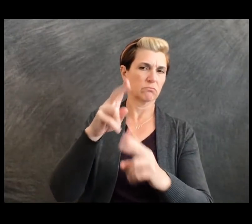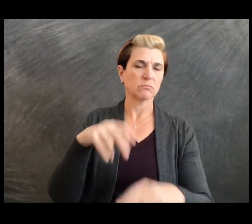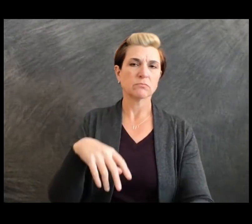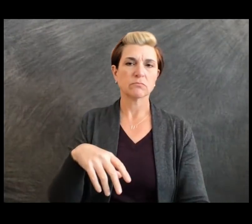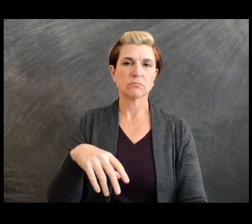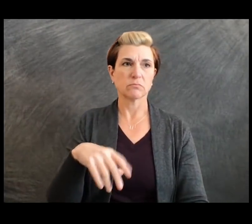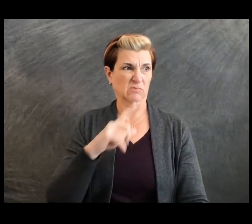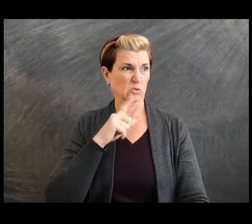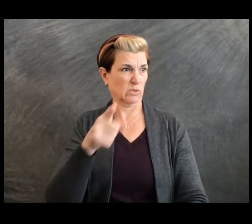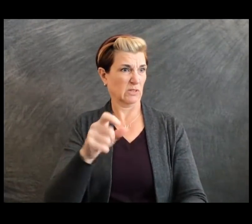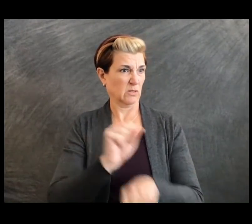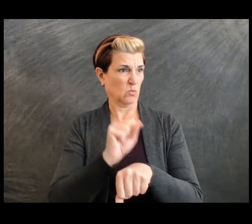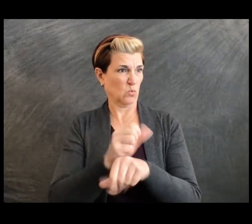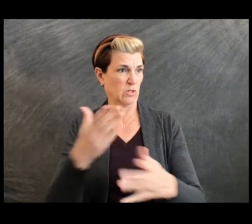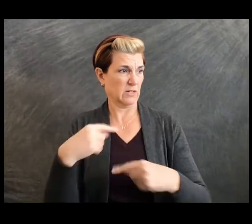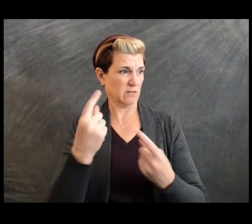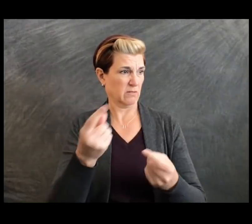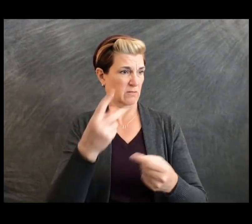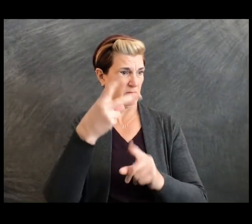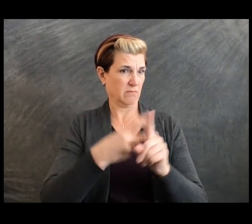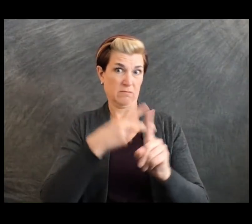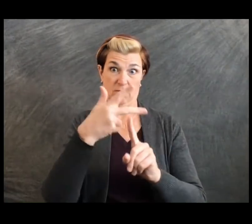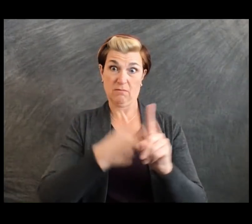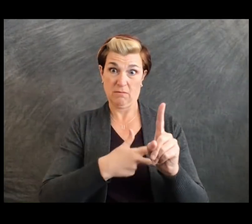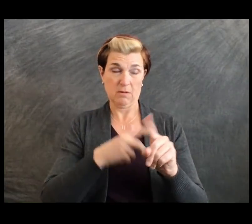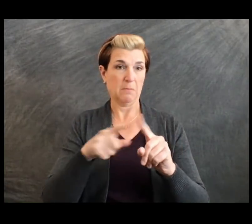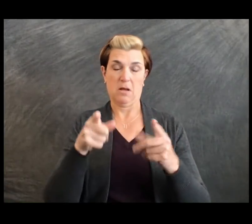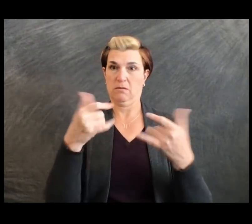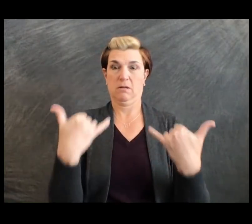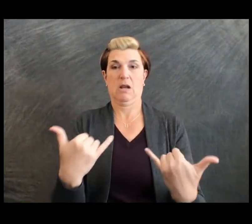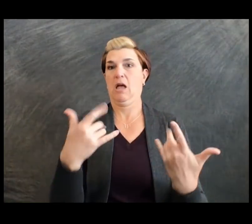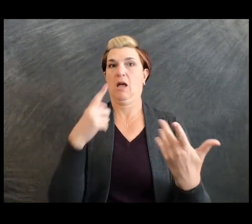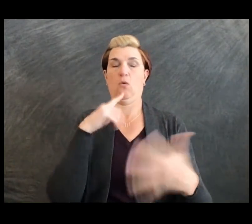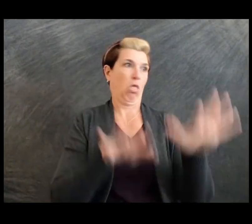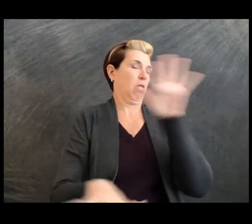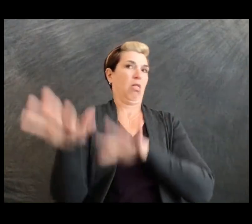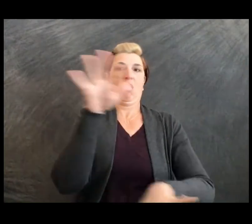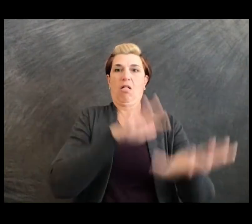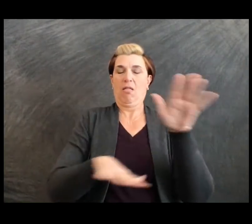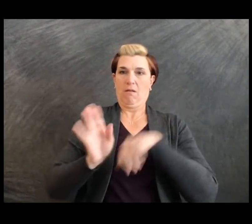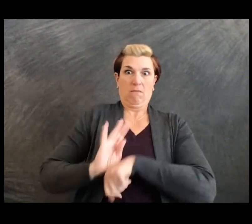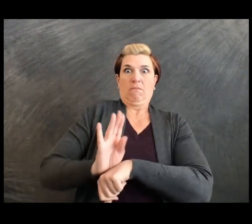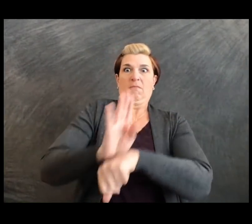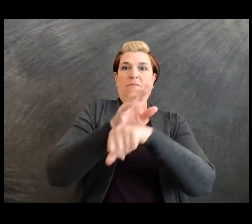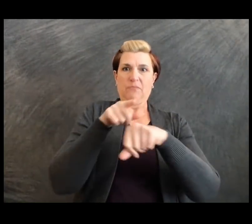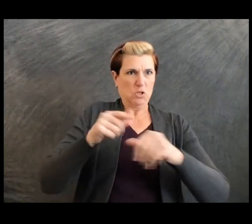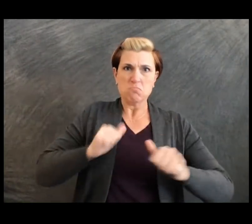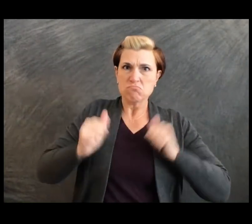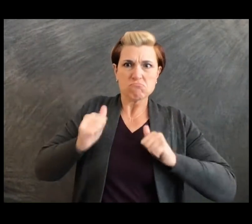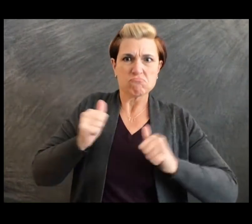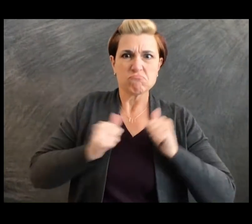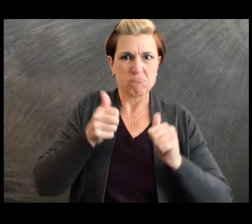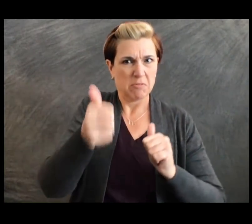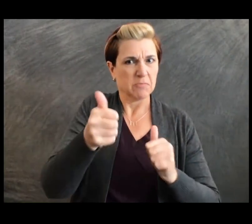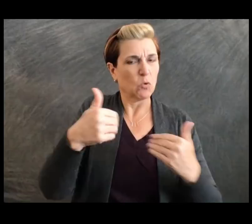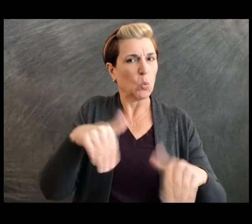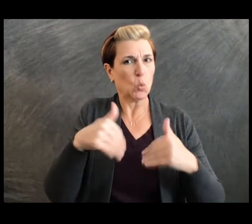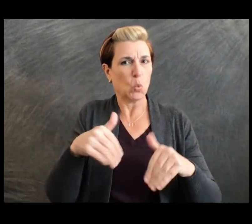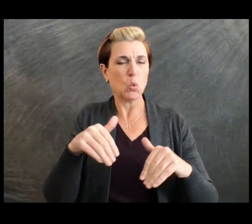months and he's he's gotten thrown into the swim of it and he's really standing up but the FDA has really moved a mountain as I said it this morning they